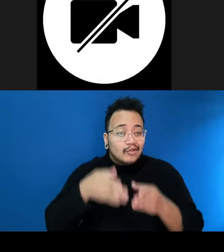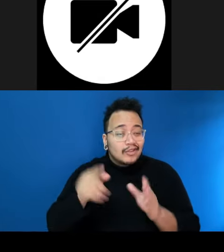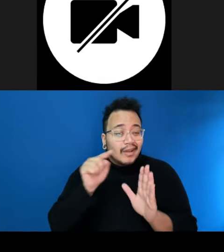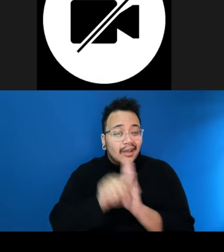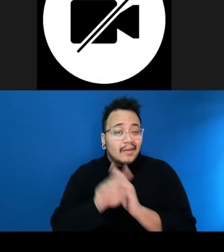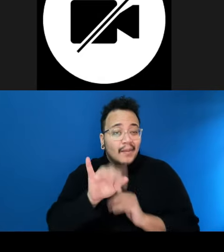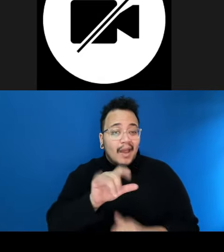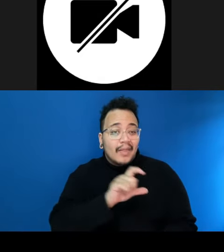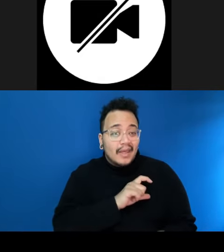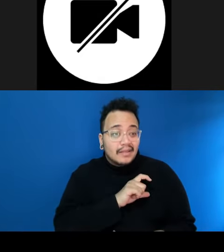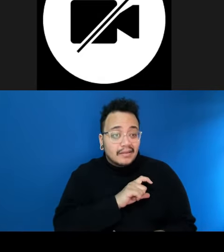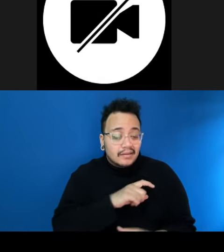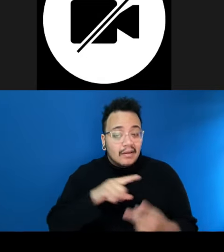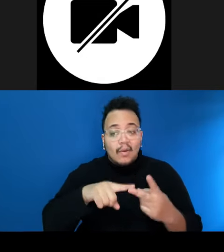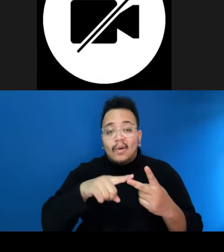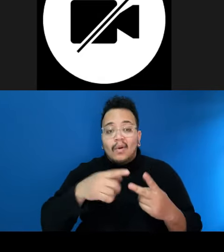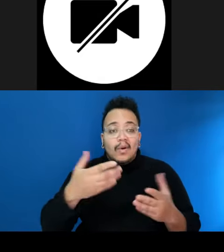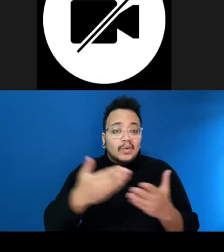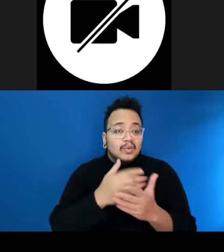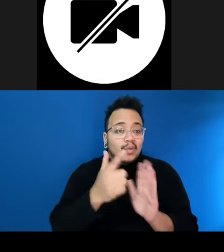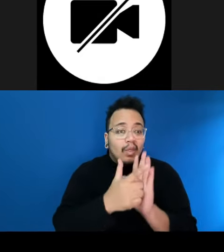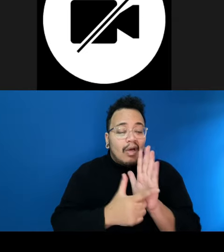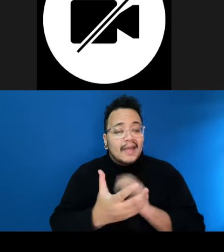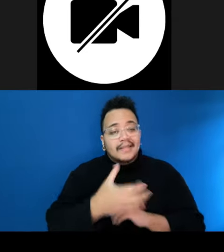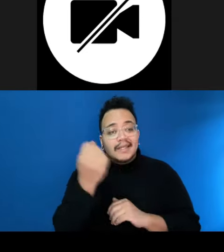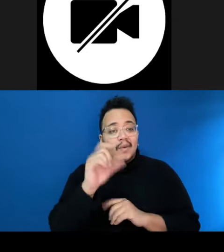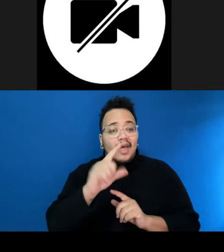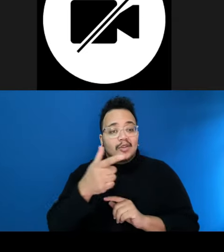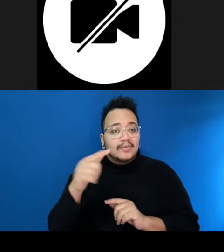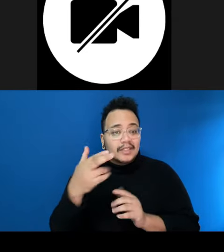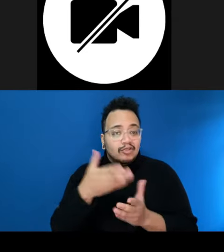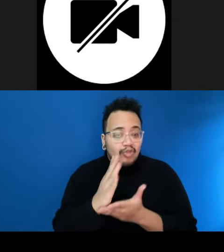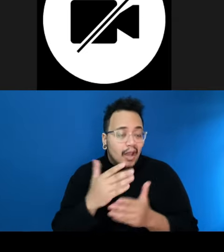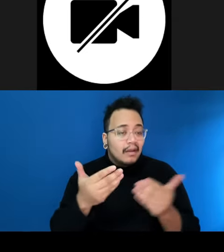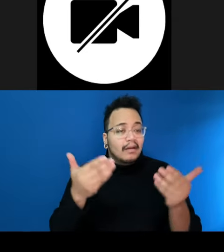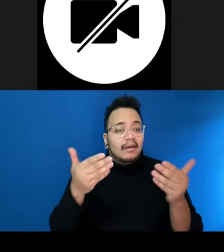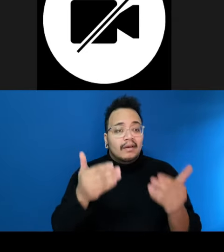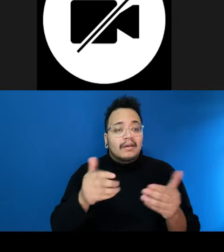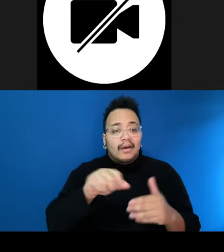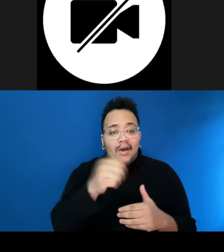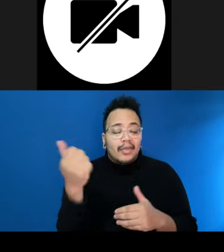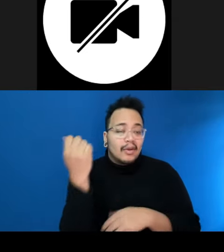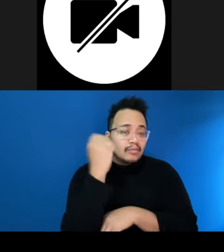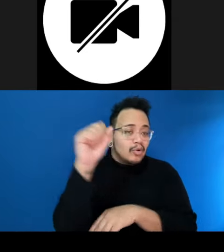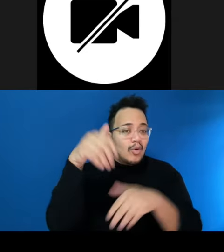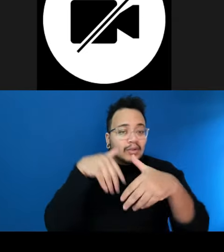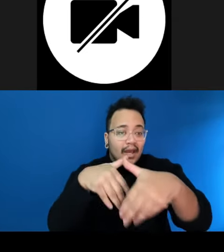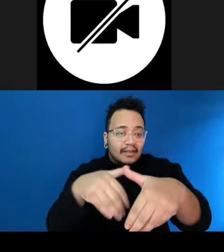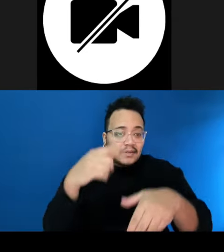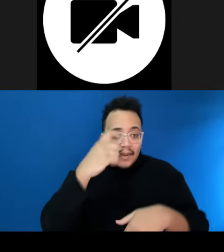"another new law that takes away LGBT rights, "another slew of protests because Black Lives Matter.